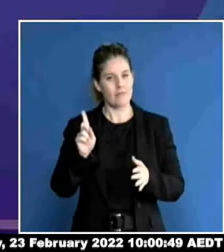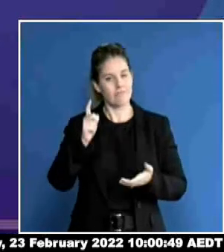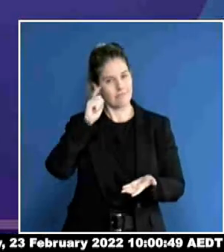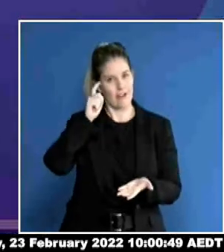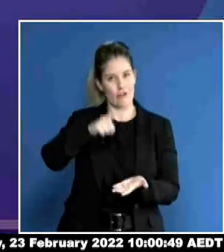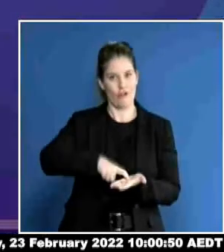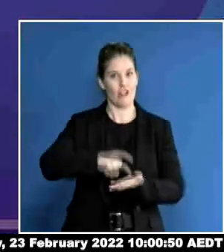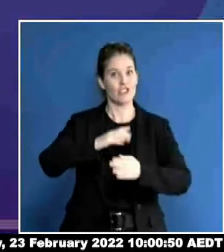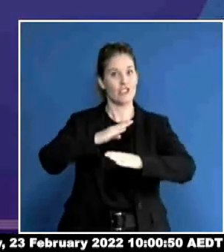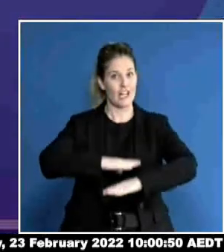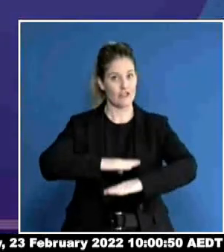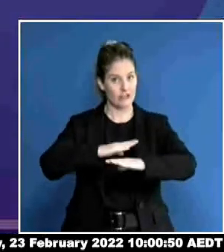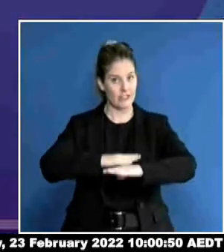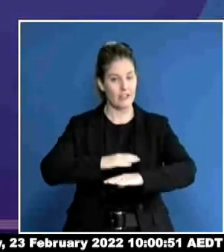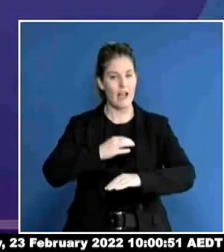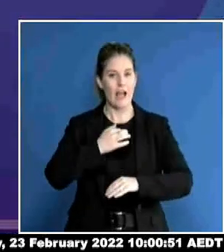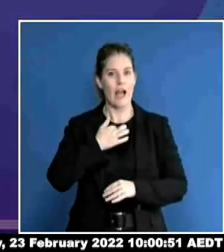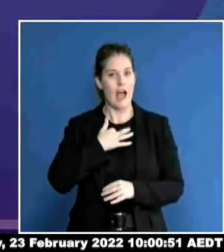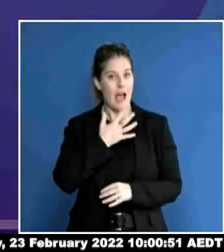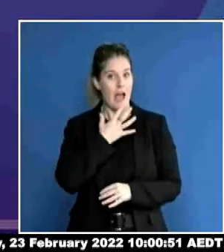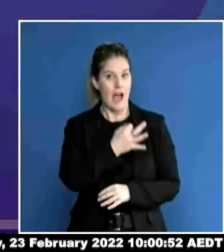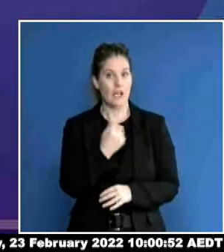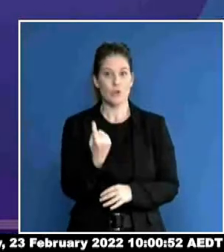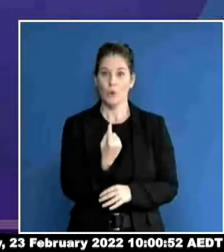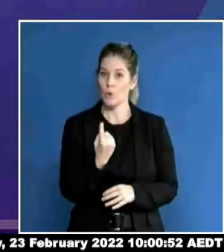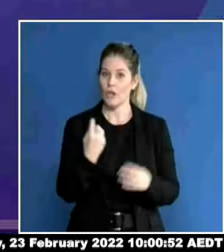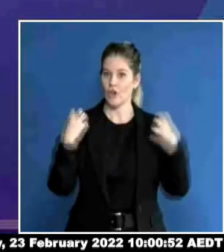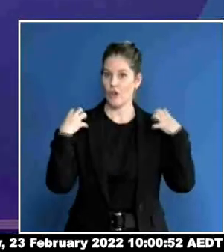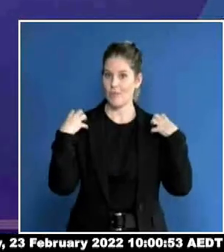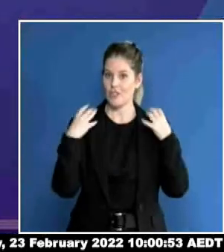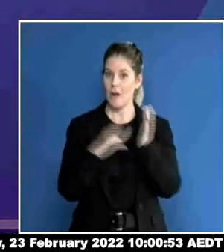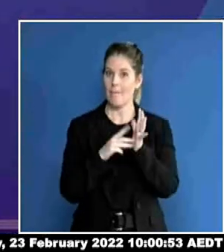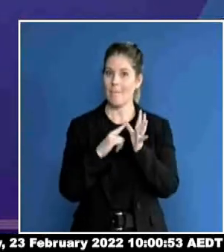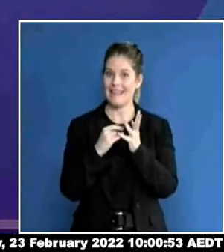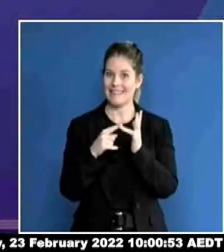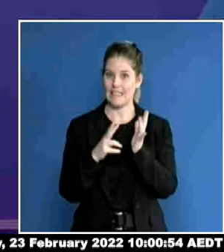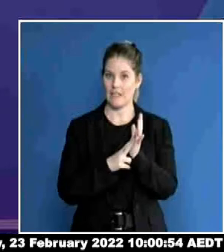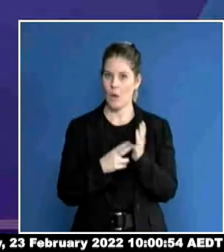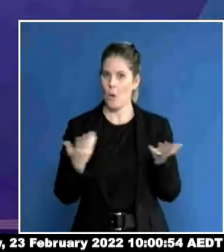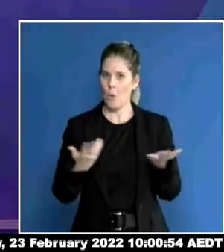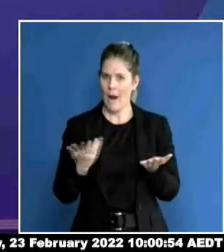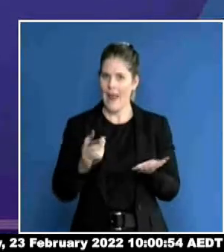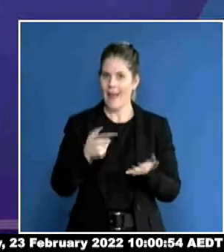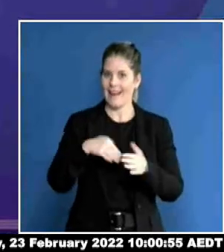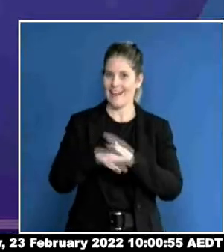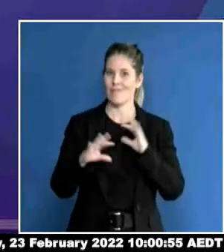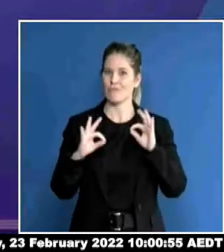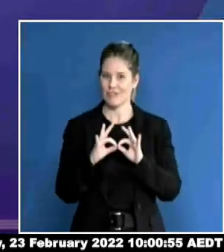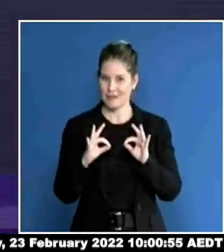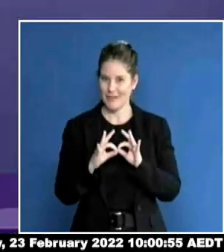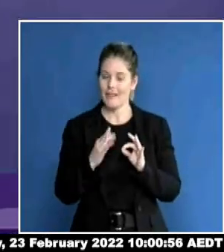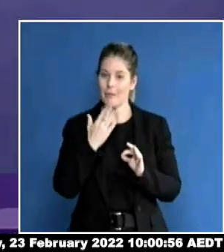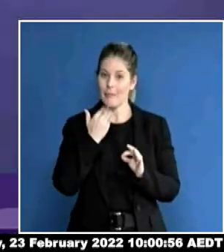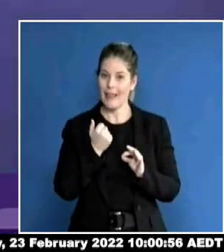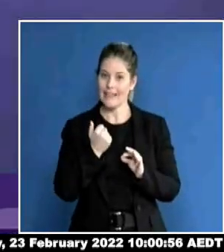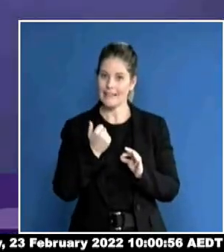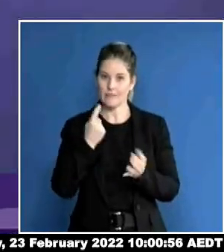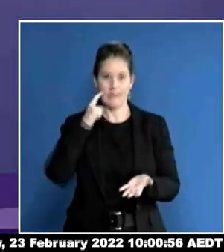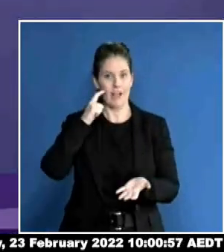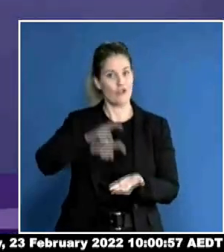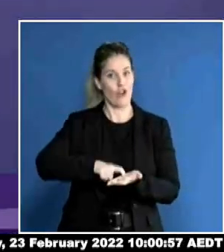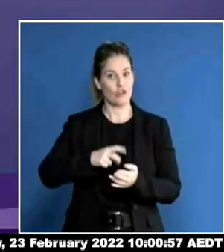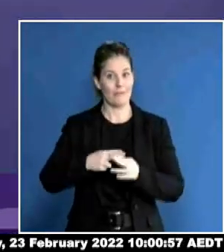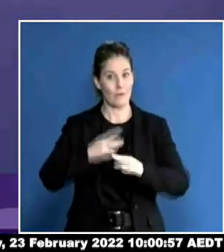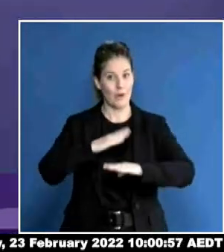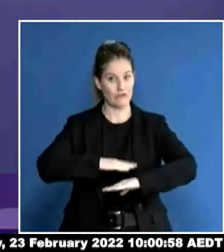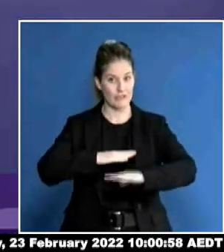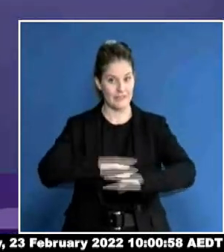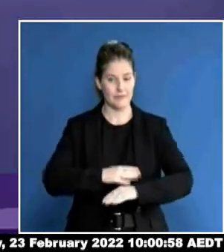Mason, who is in our Brisbane hearing room, to make the Acknowledgment of